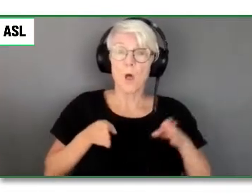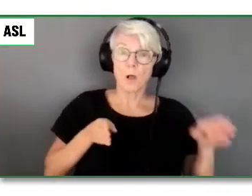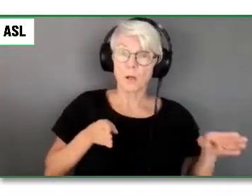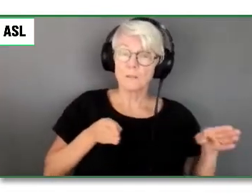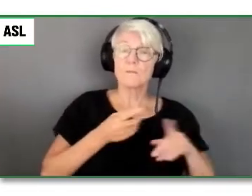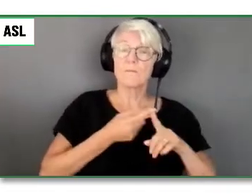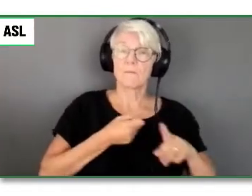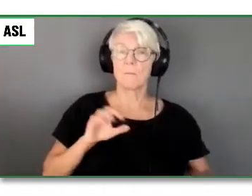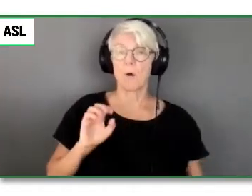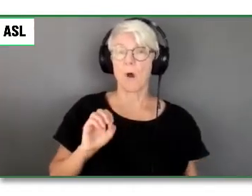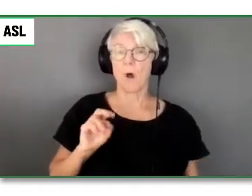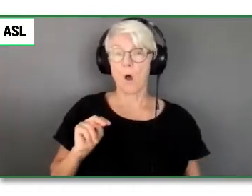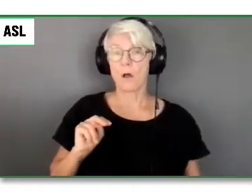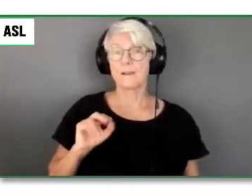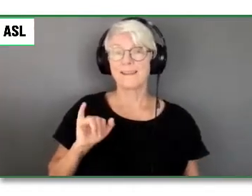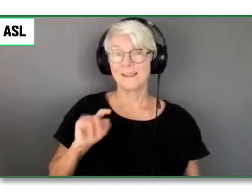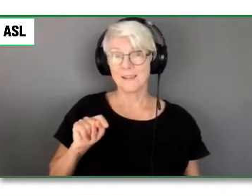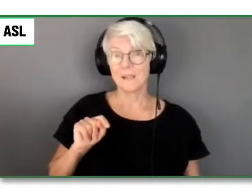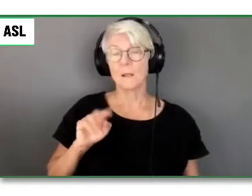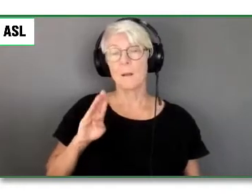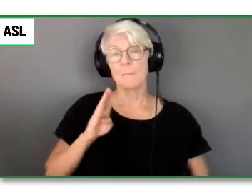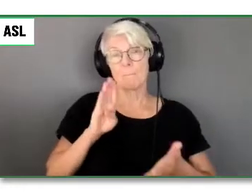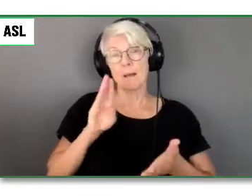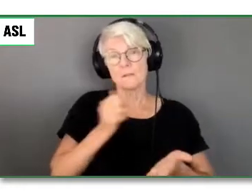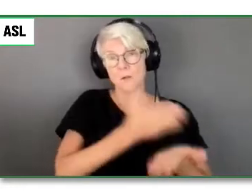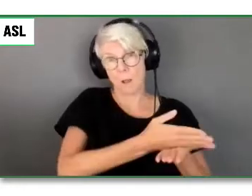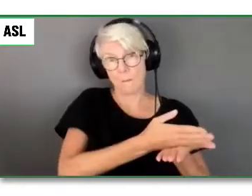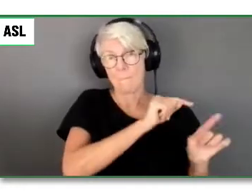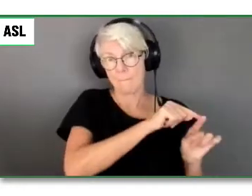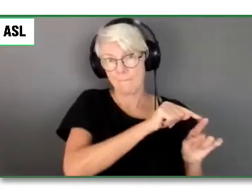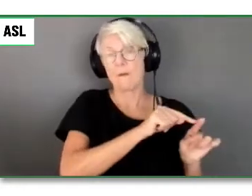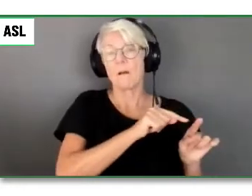and picks up people in Canmore. From there I can usually